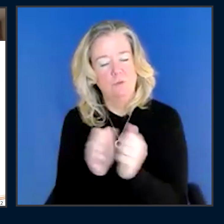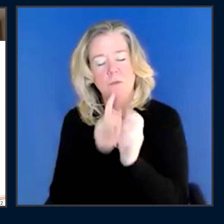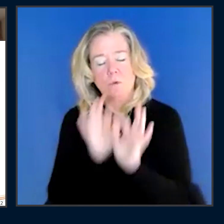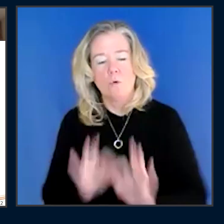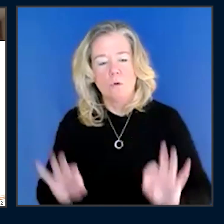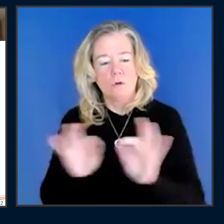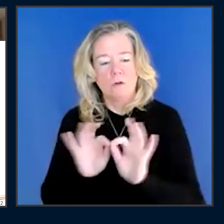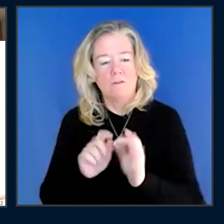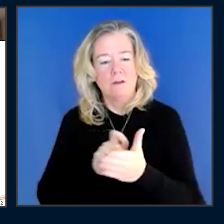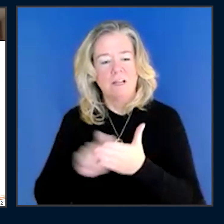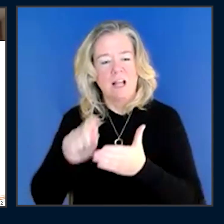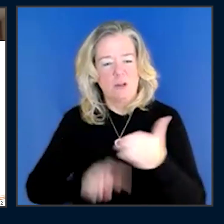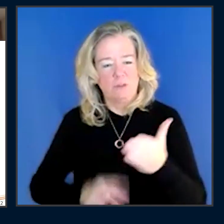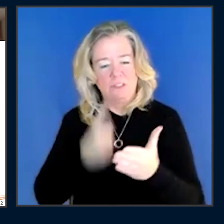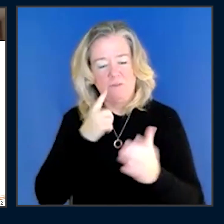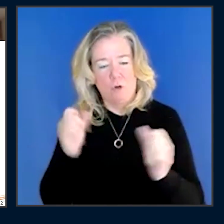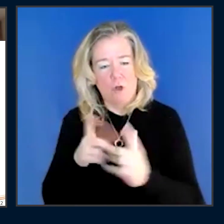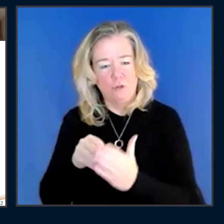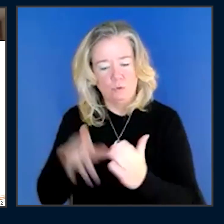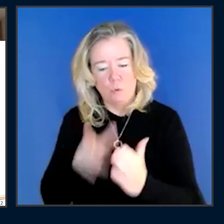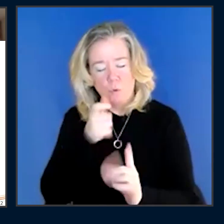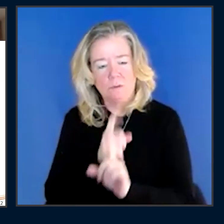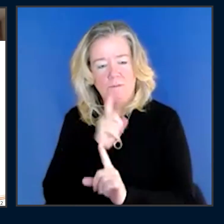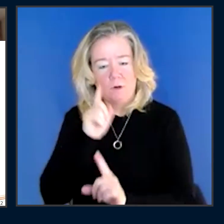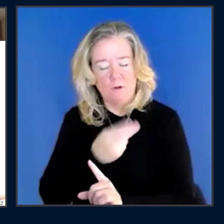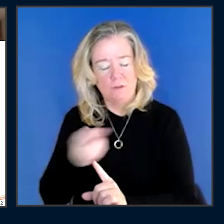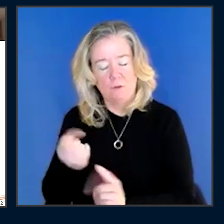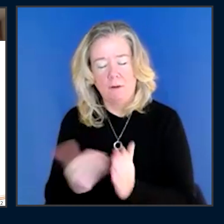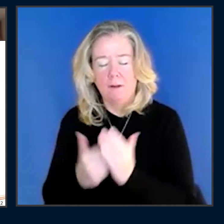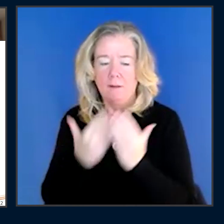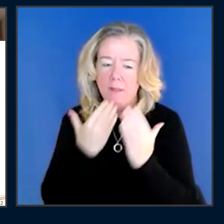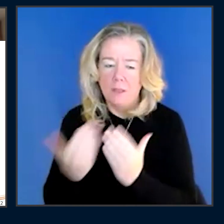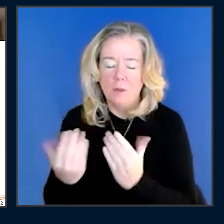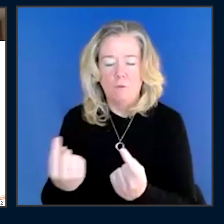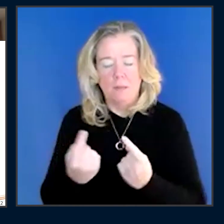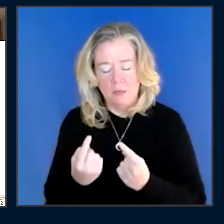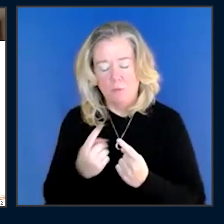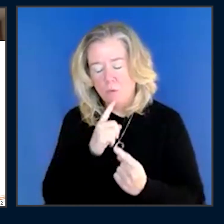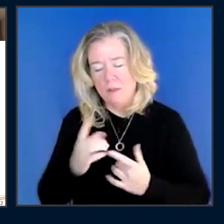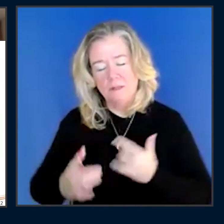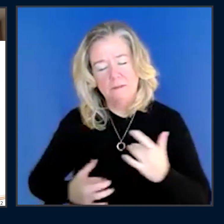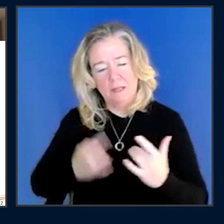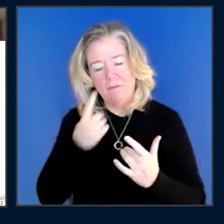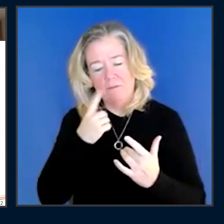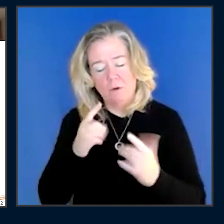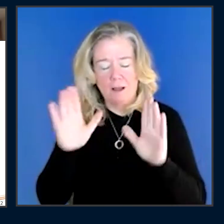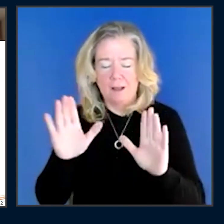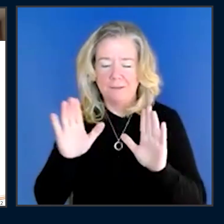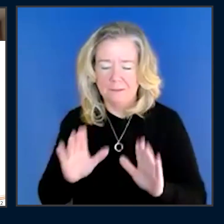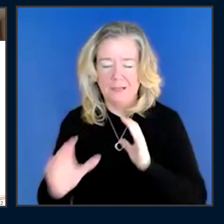of literacy for all students who are deaf/hard of hearing. So again, thank you for being here. We're very excited for an excellent conversation.